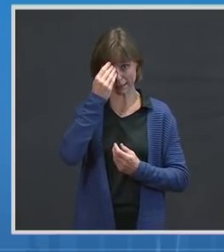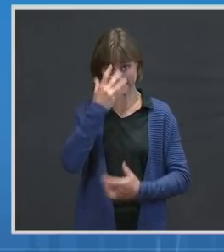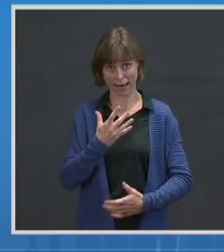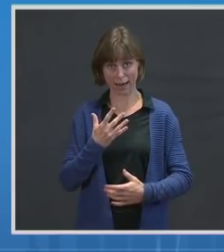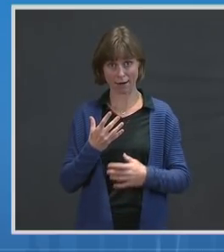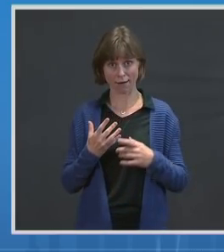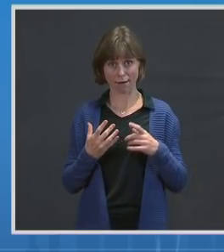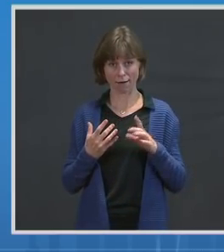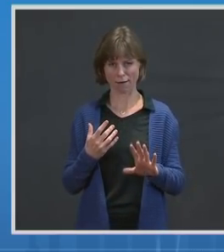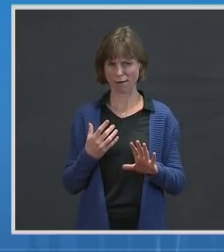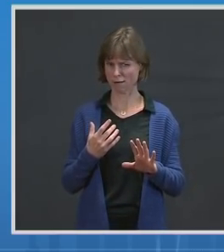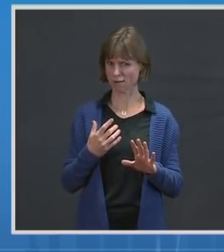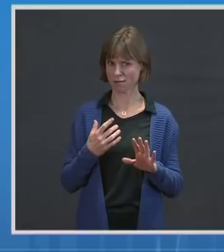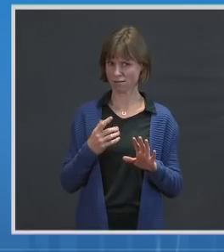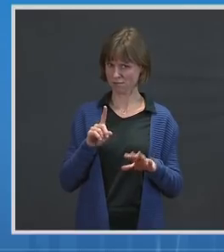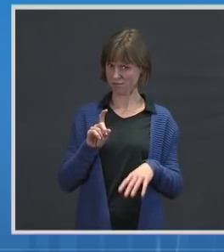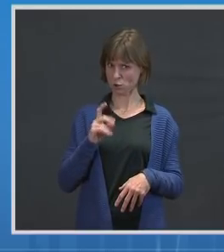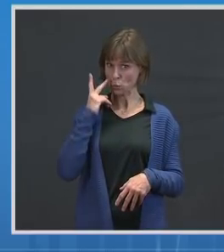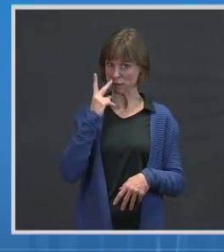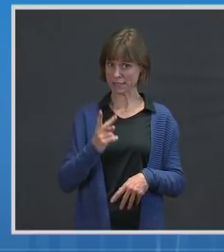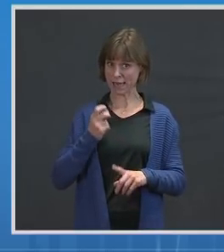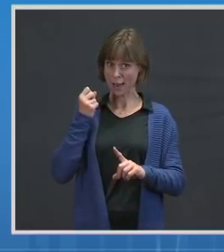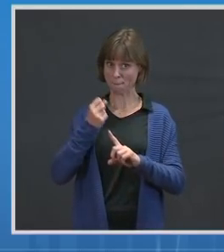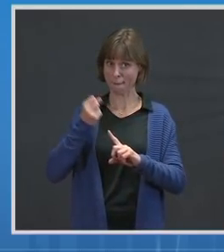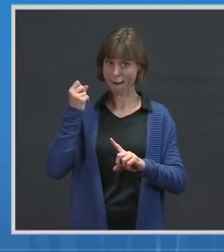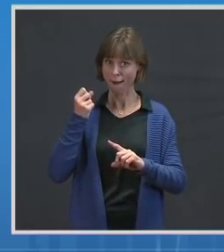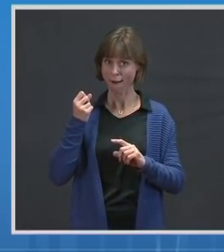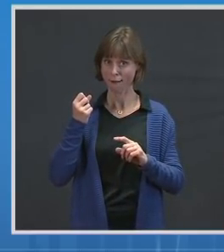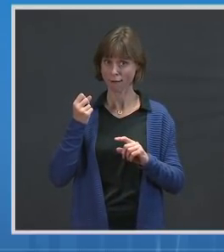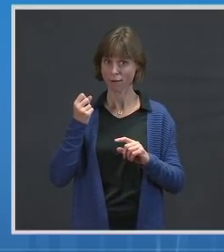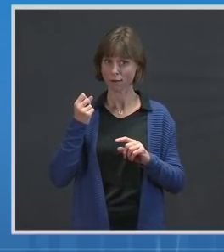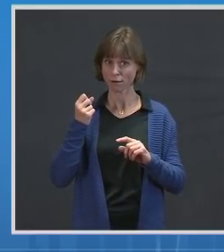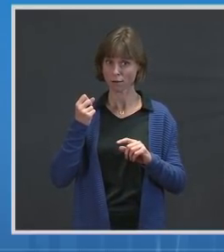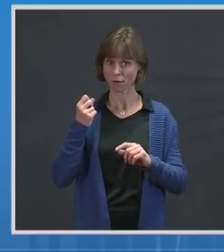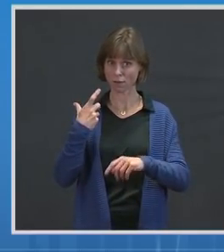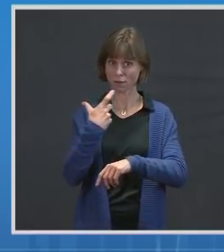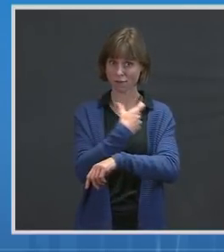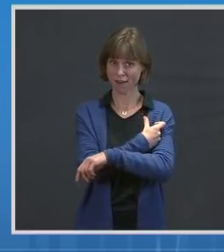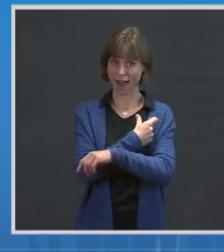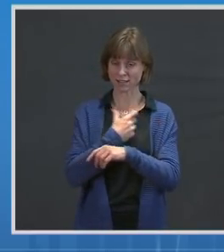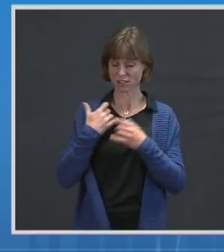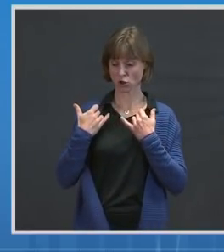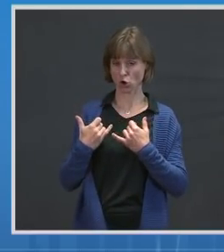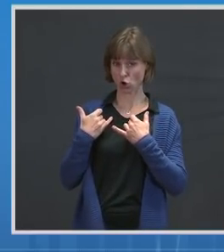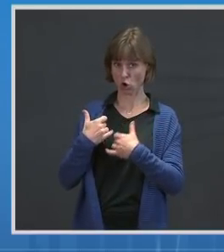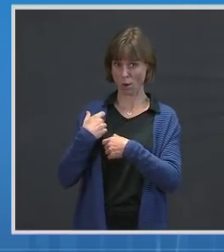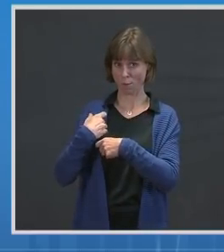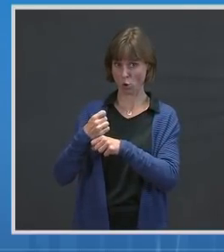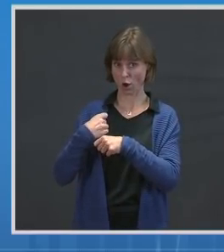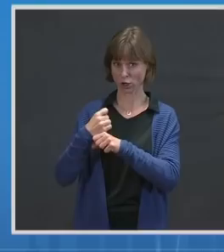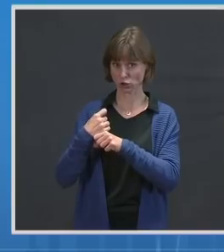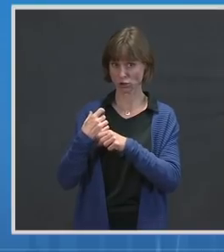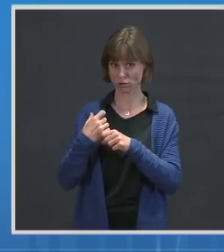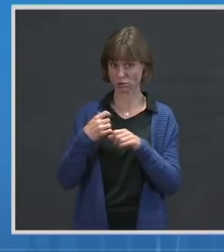are we seeing any impact of the current pace of vaccines, the reduction of new cases, or guess --